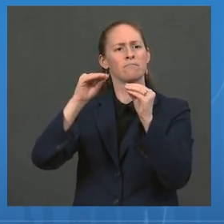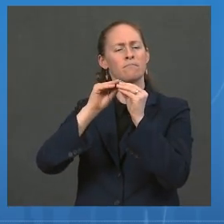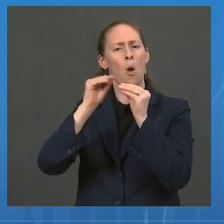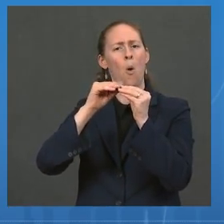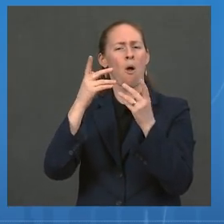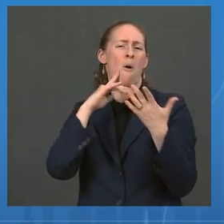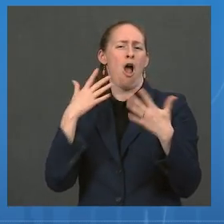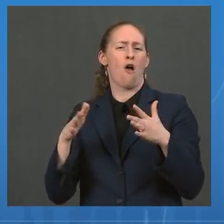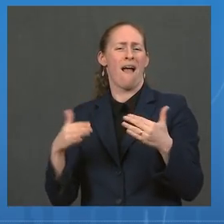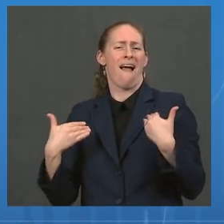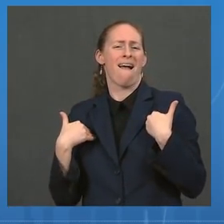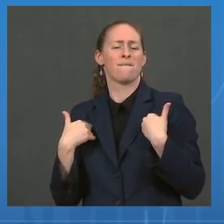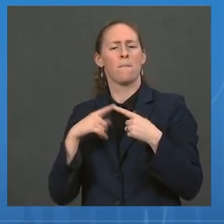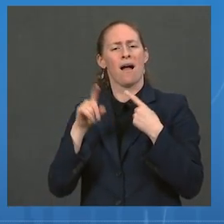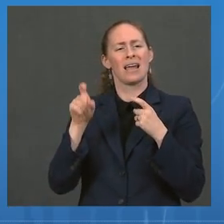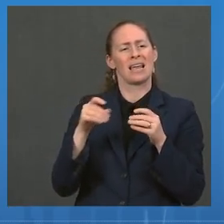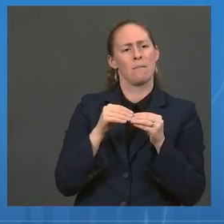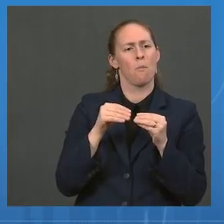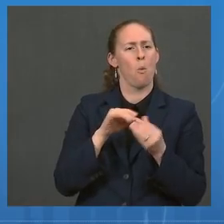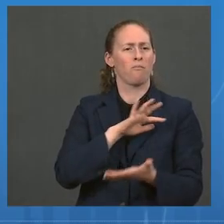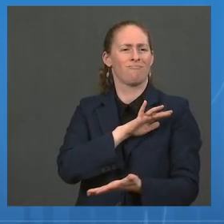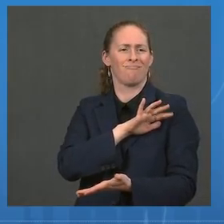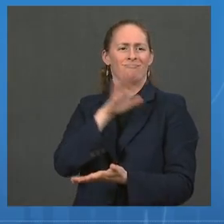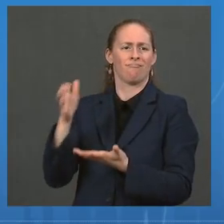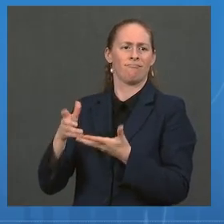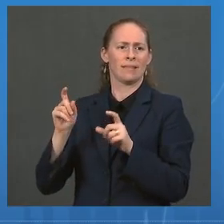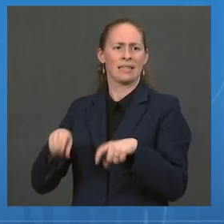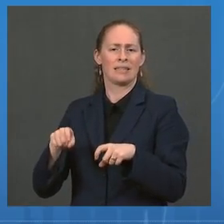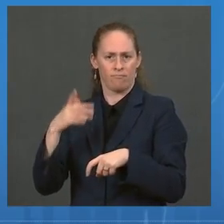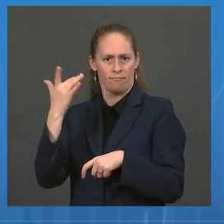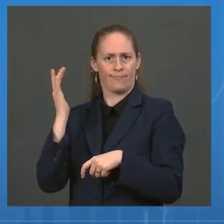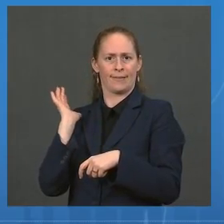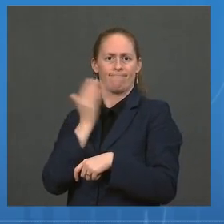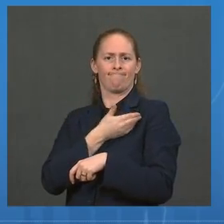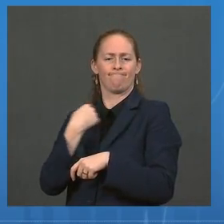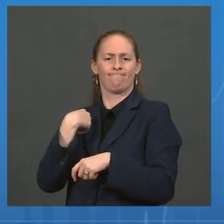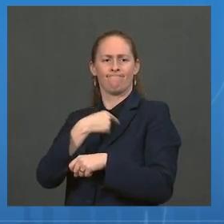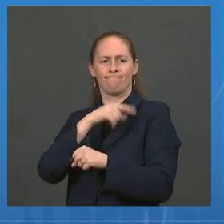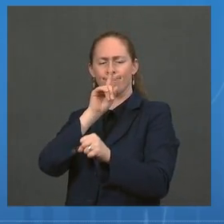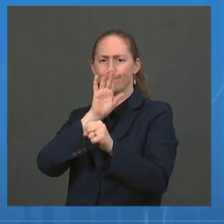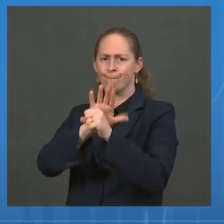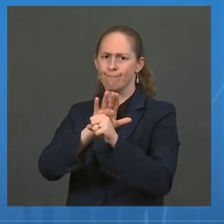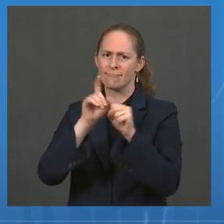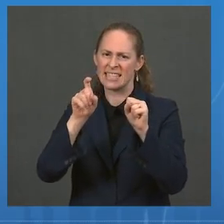based on the U.S.'s commitment to the testing -- to the testing sector.